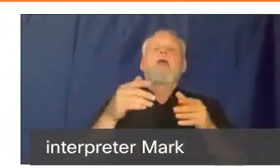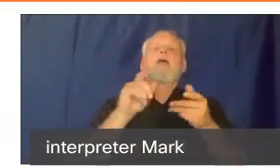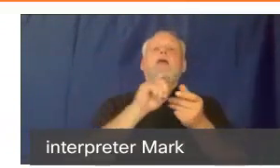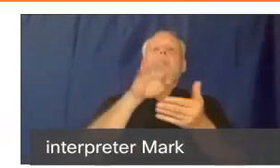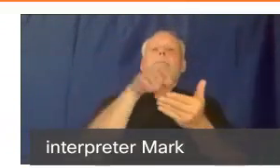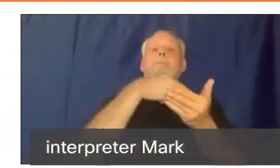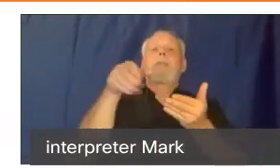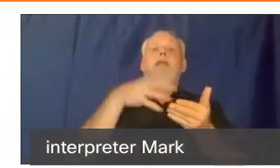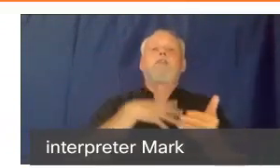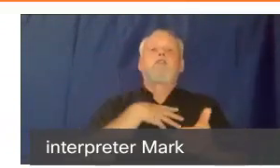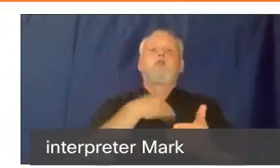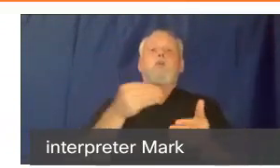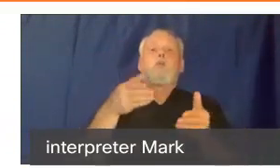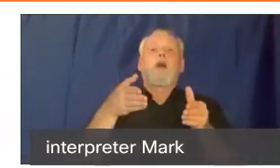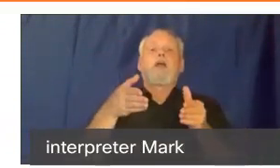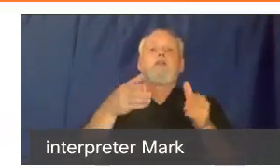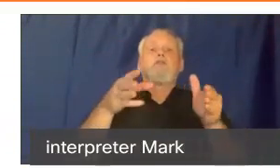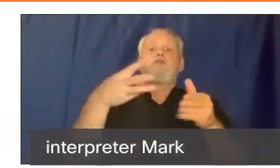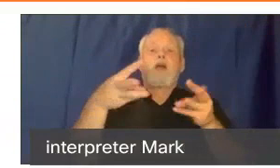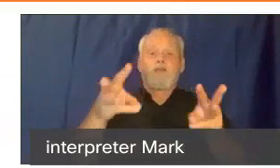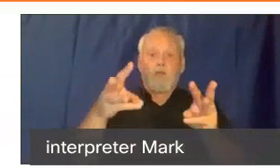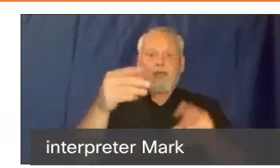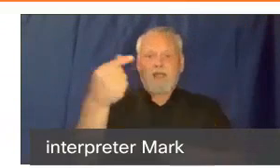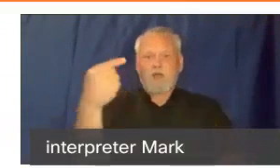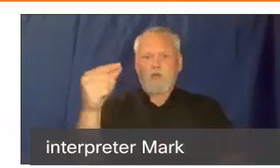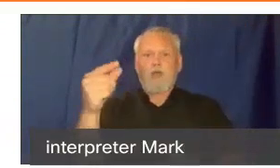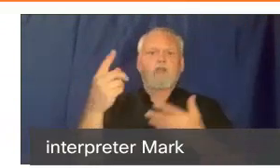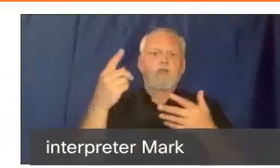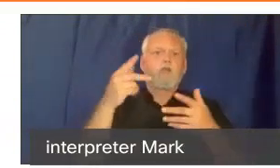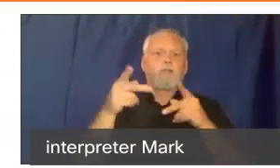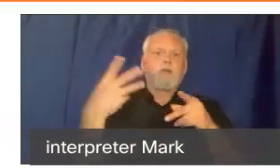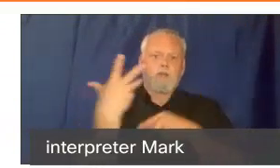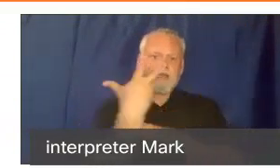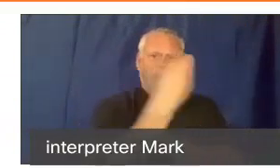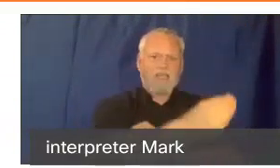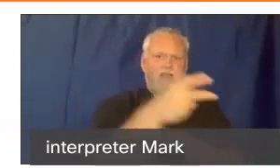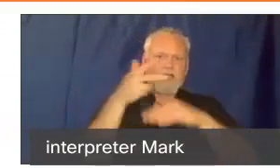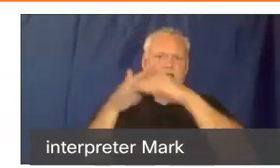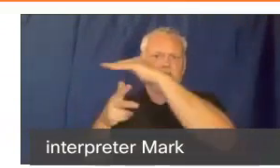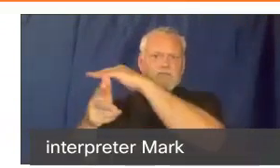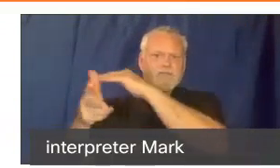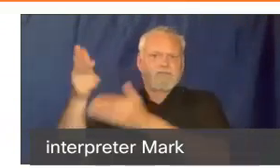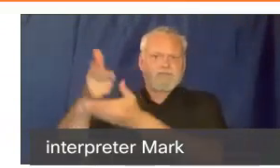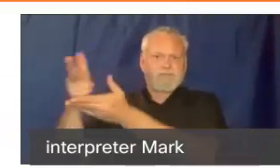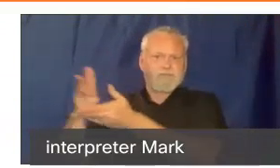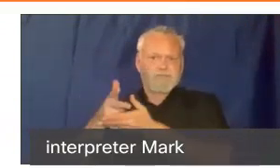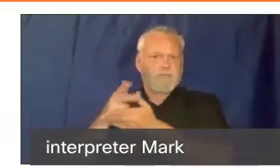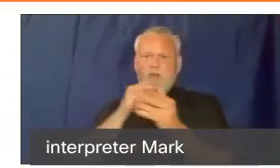And that was the way to highlight to the motor is coming out of the garage that they were not just crossing a regular.